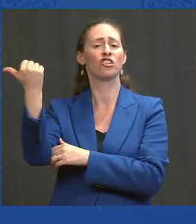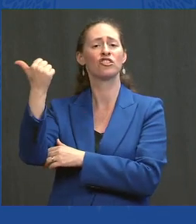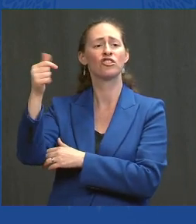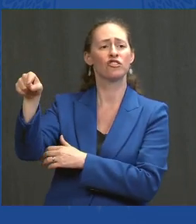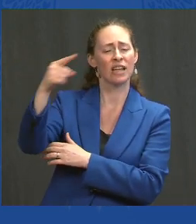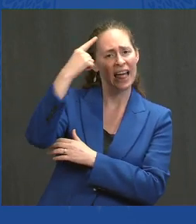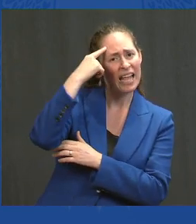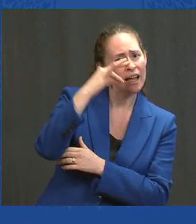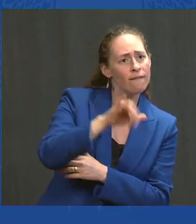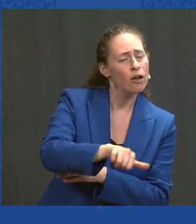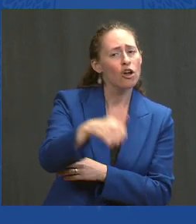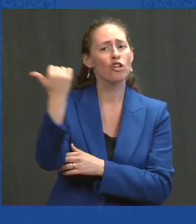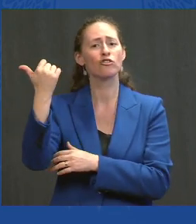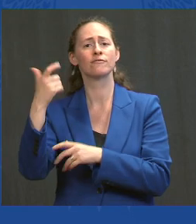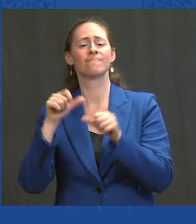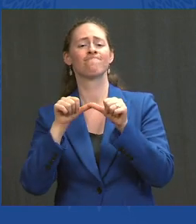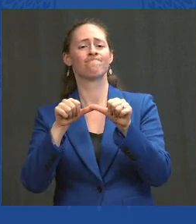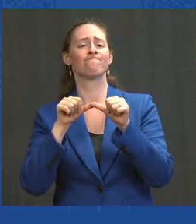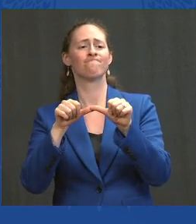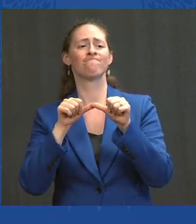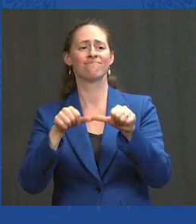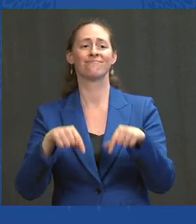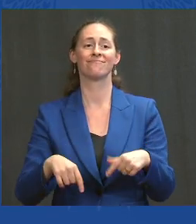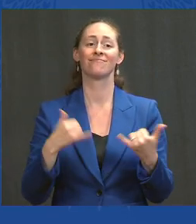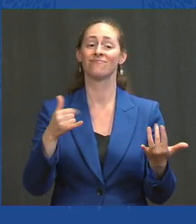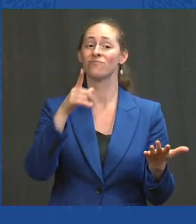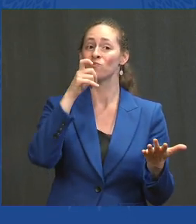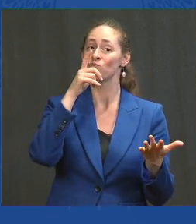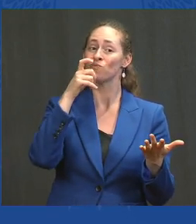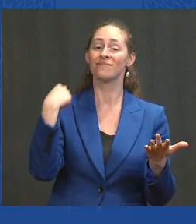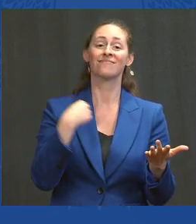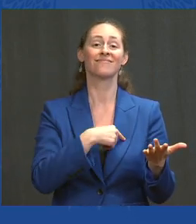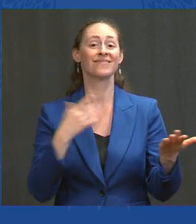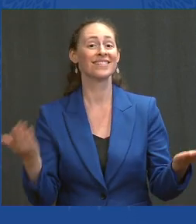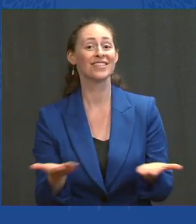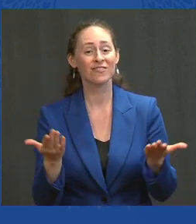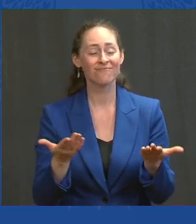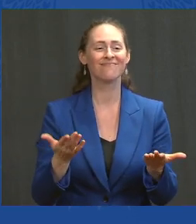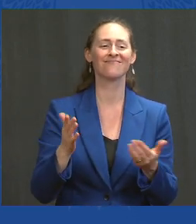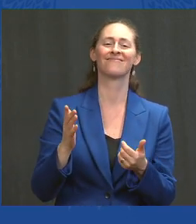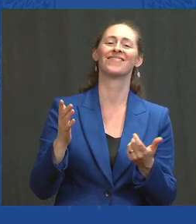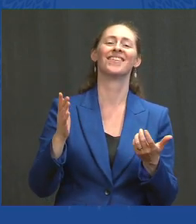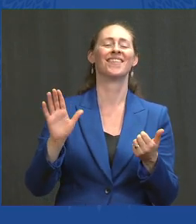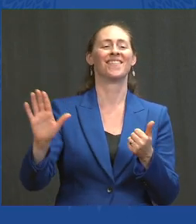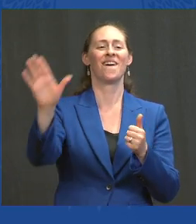And joining you today are your families. And I want you to know and understand